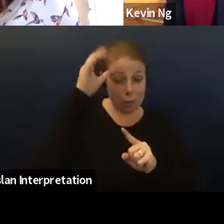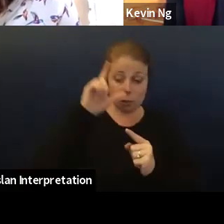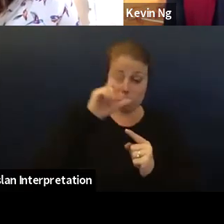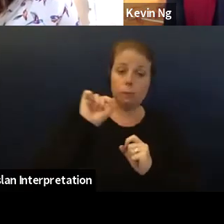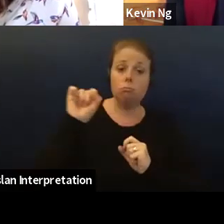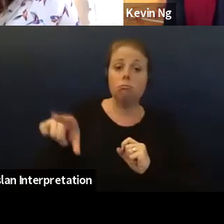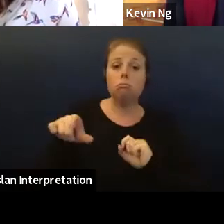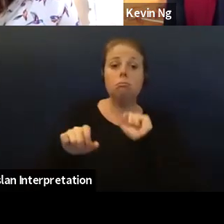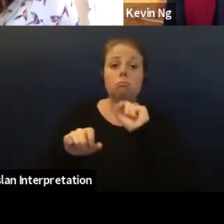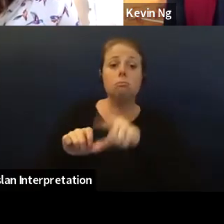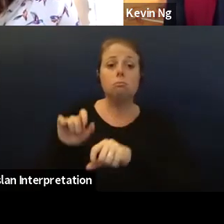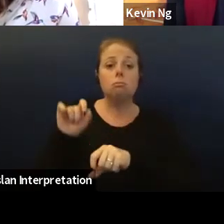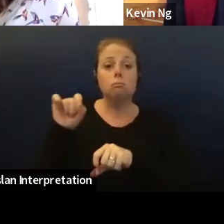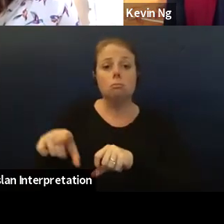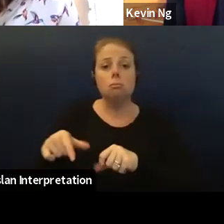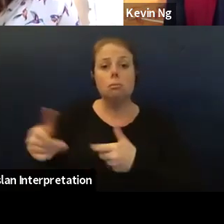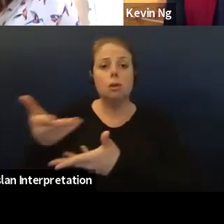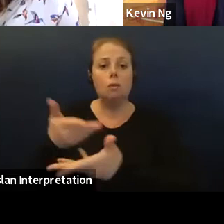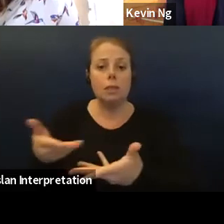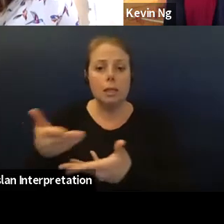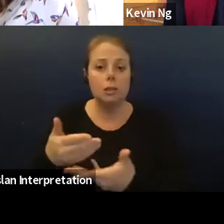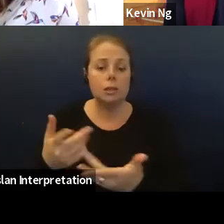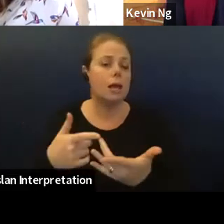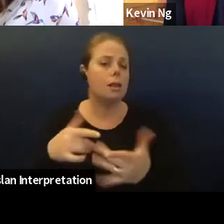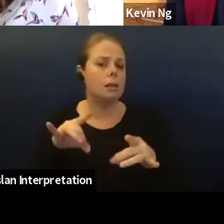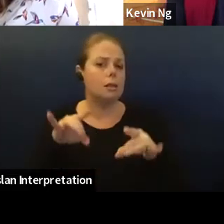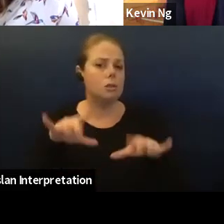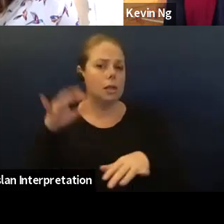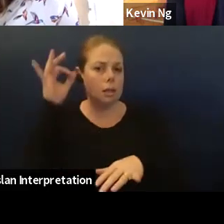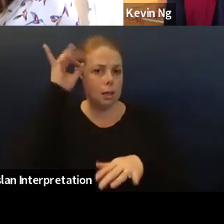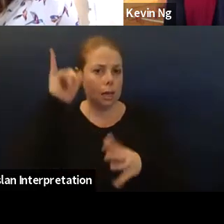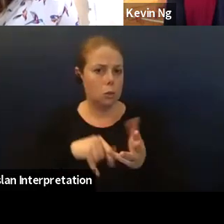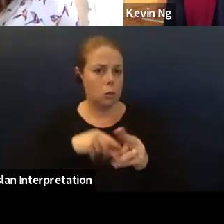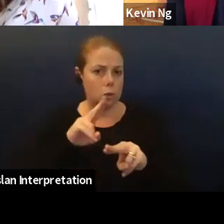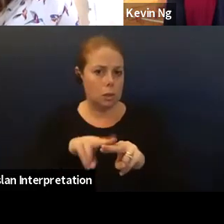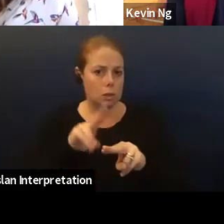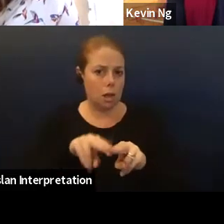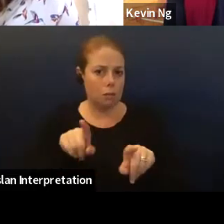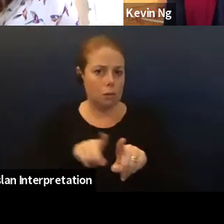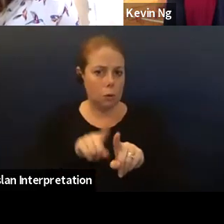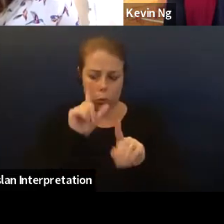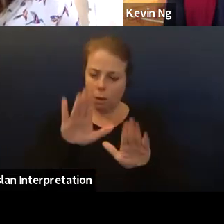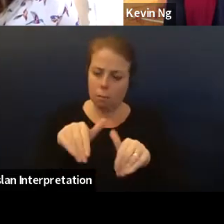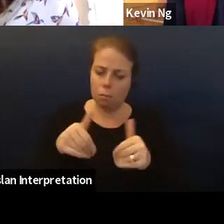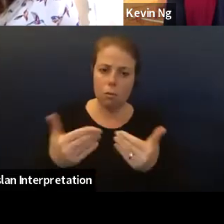and there will be other Australia Council staff as well who can provide other background